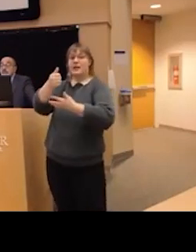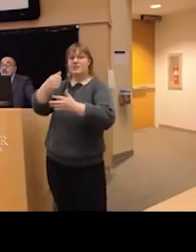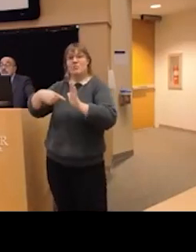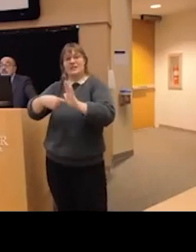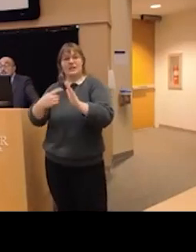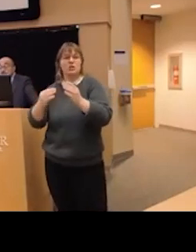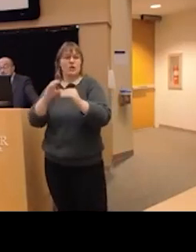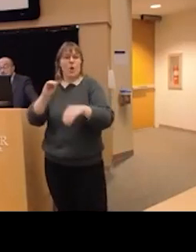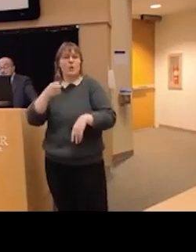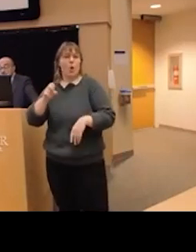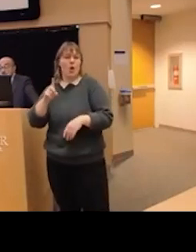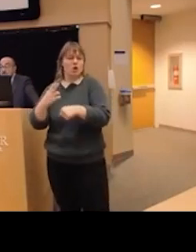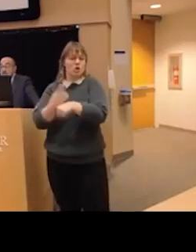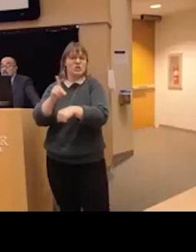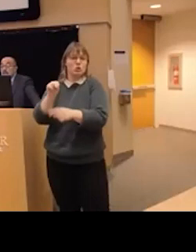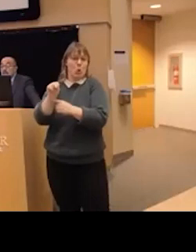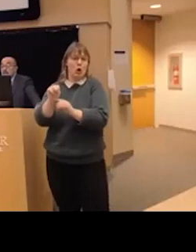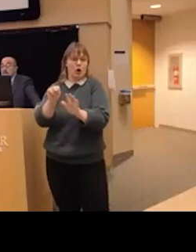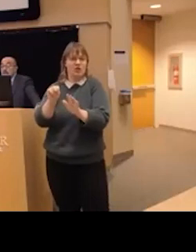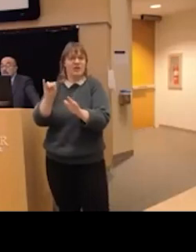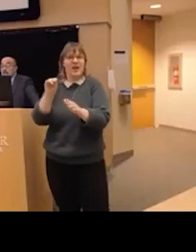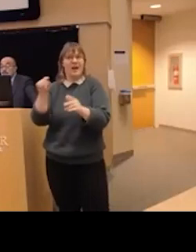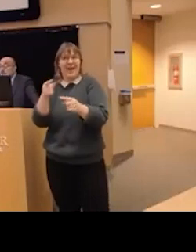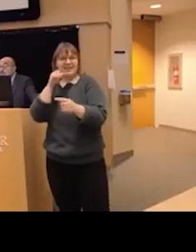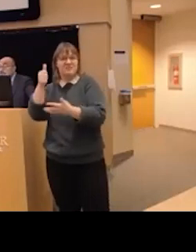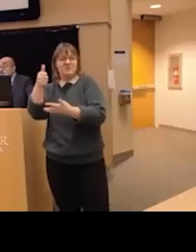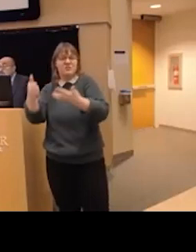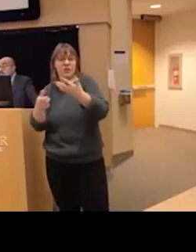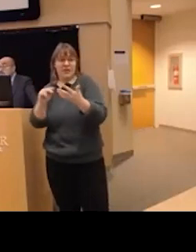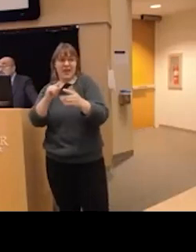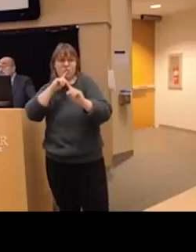more of an opiate use disorder presentation um and they report very consistently um in